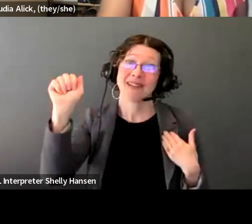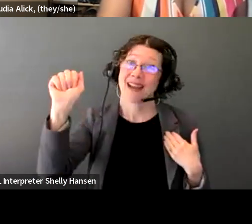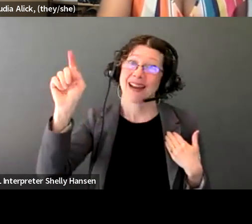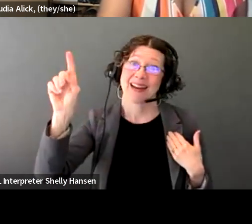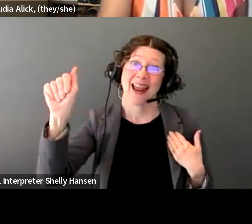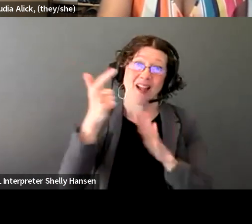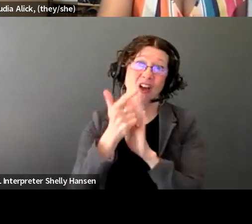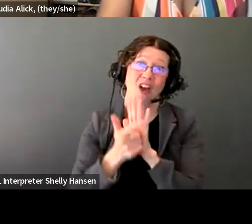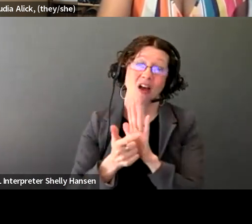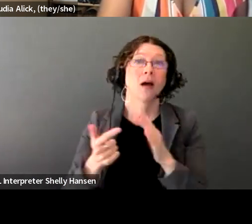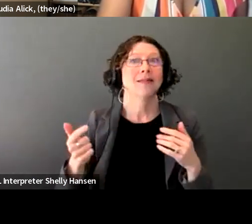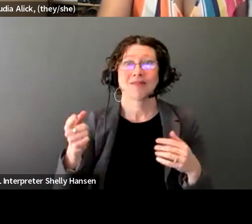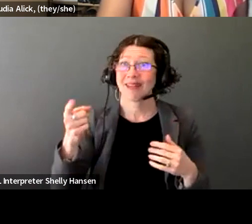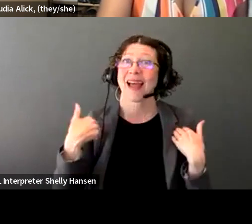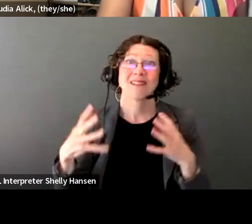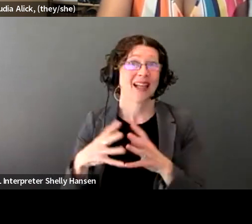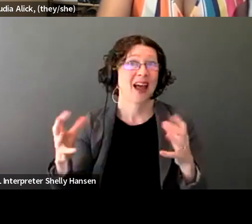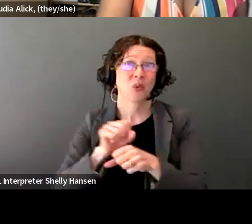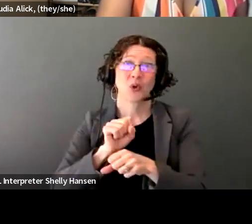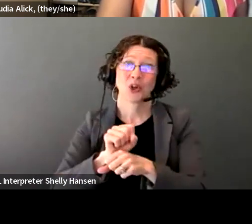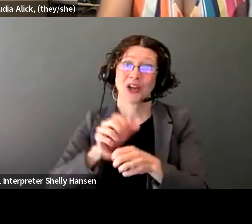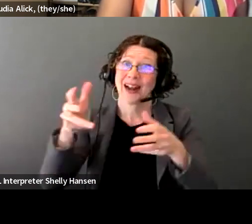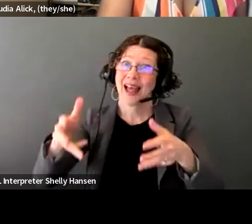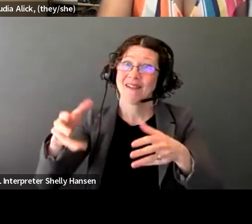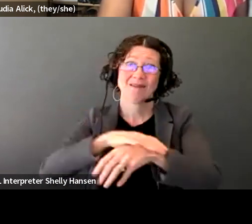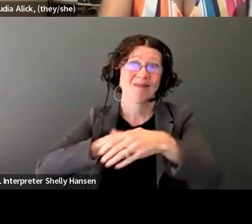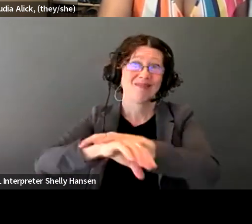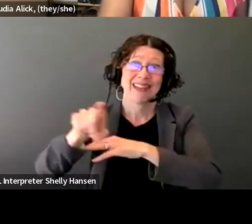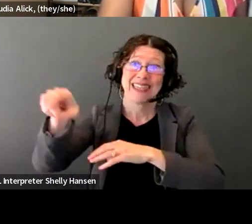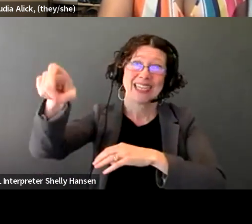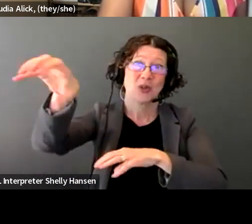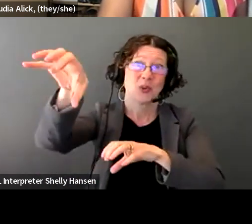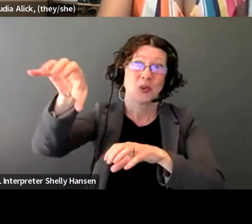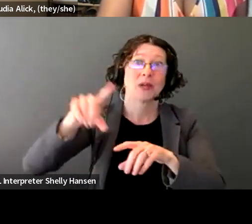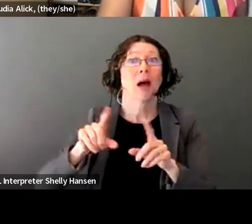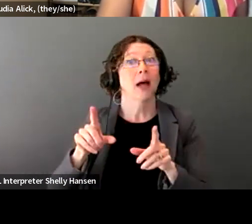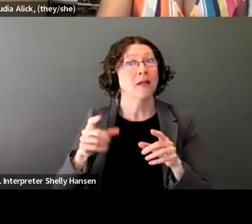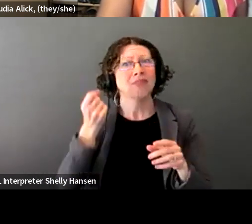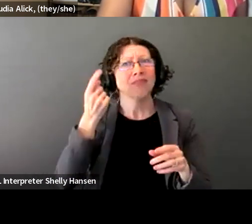But other places that are, you know, really simple solutions that could be done to just